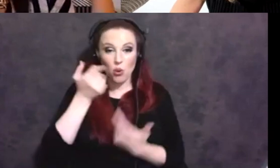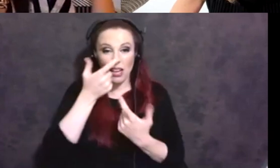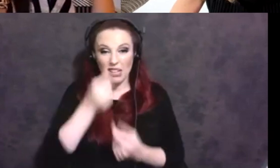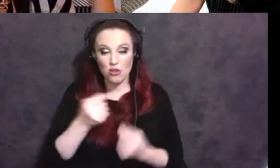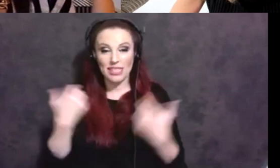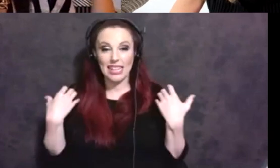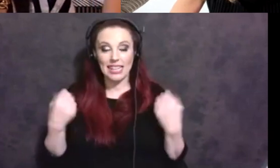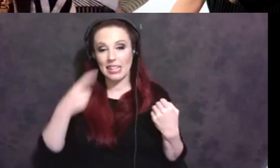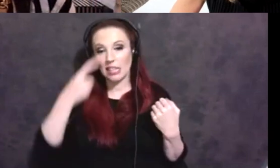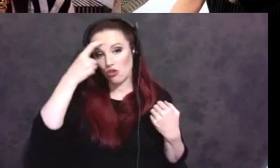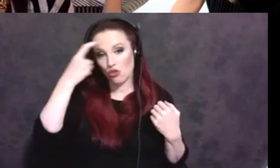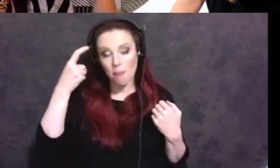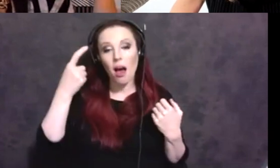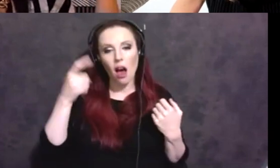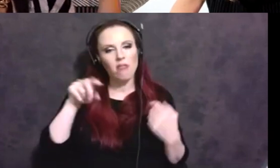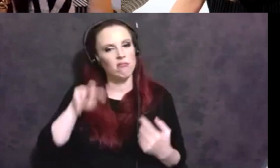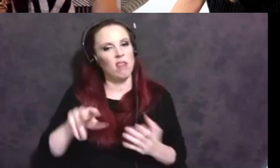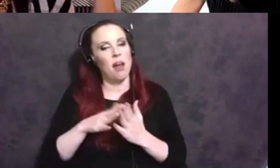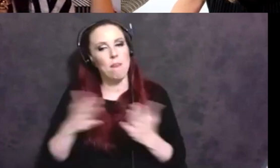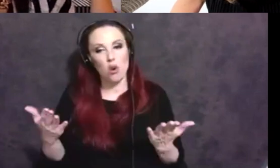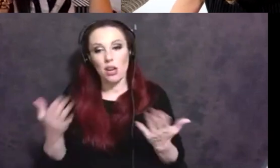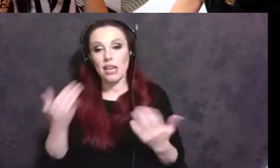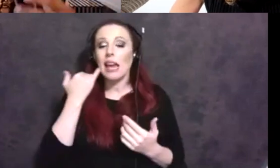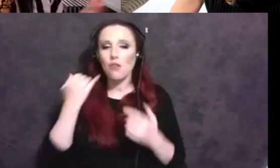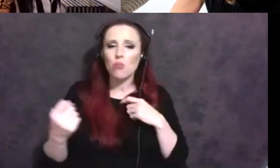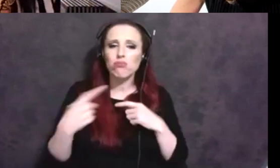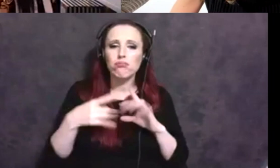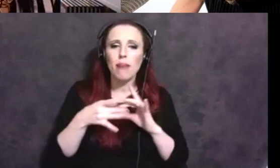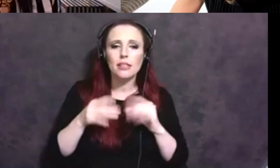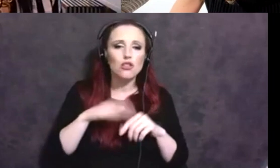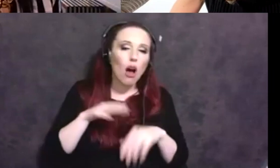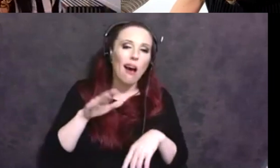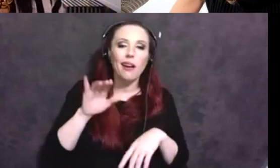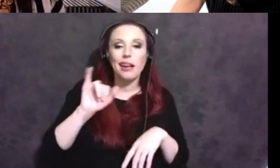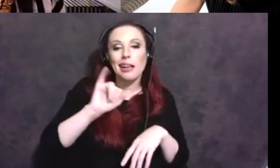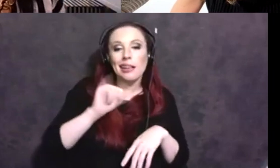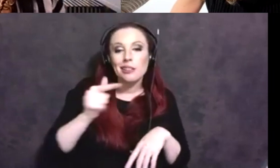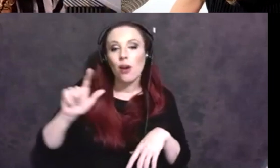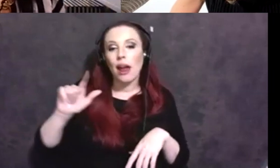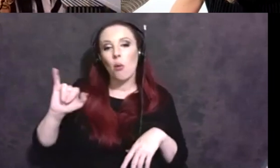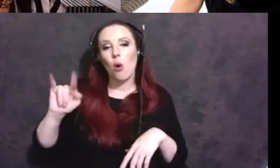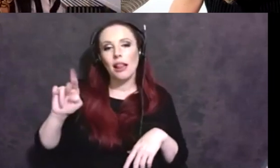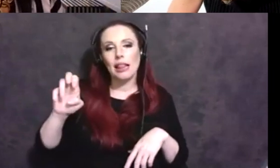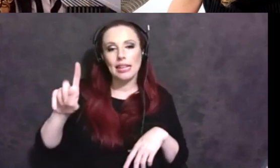my grandmother's hands. If you are interested in learning more about how to heal your racial